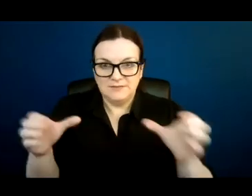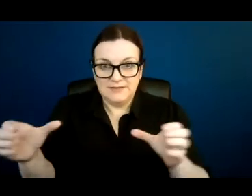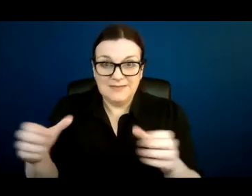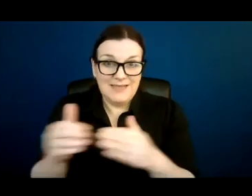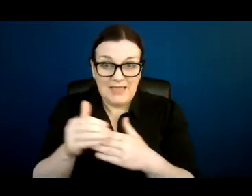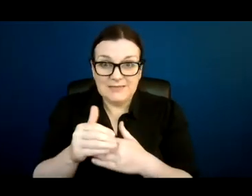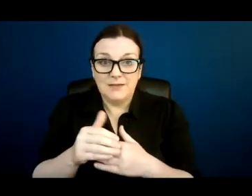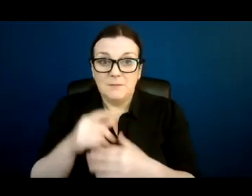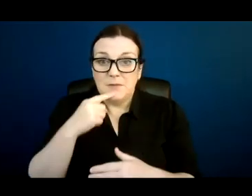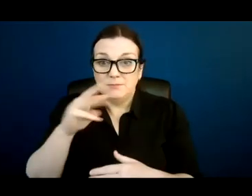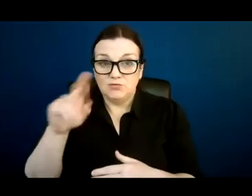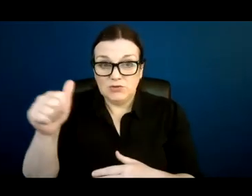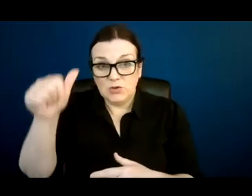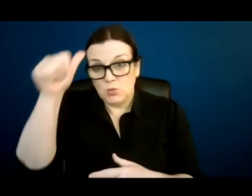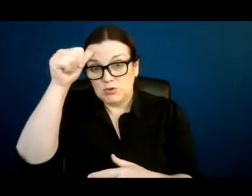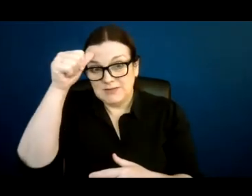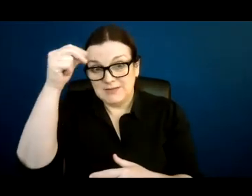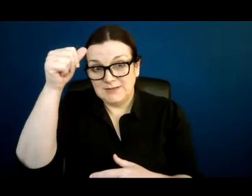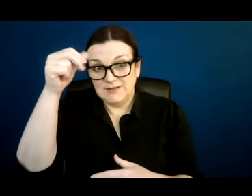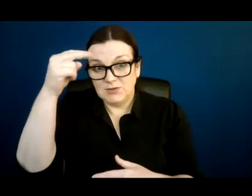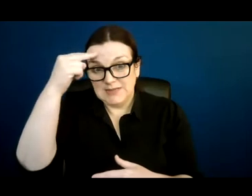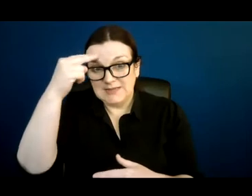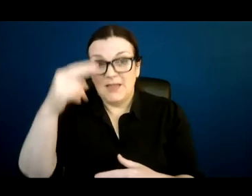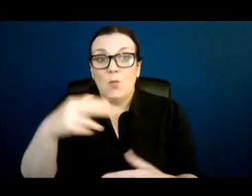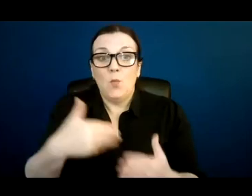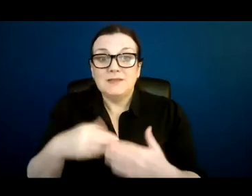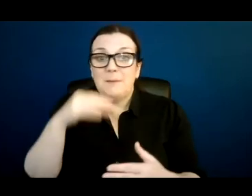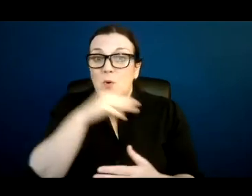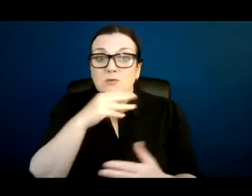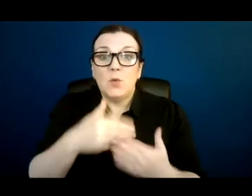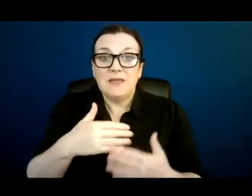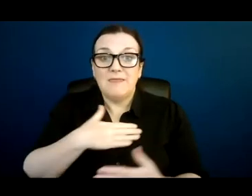emotional and mental change is what's more important for my office. I became general